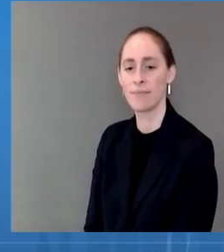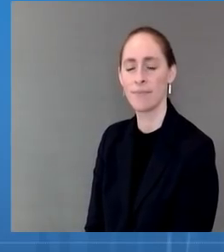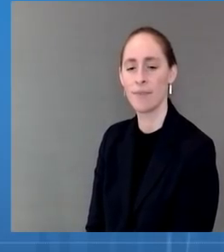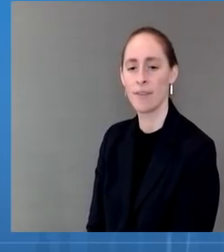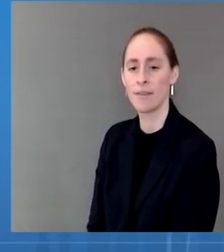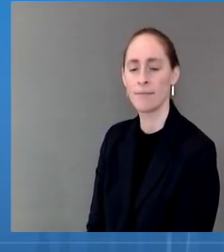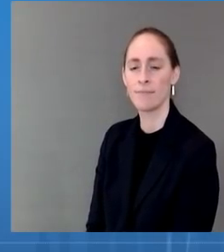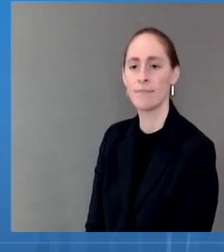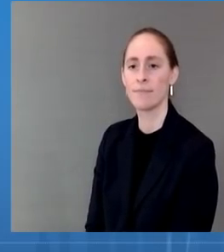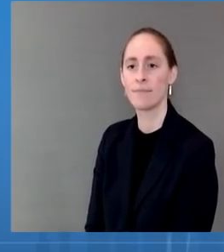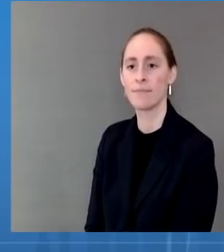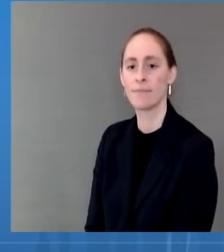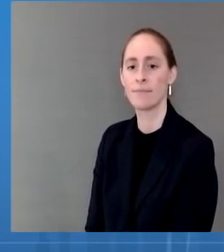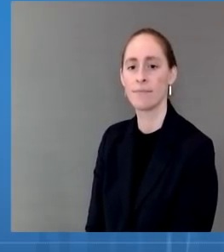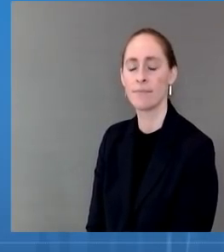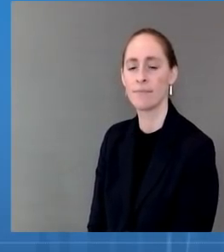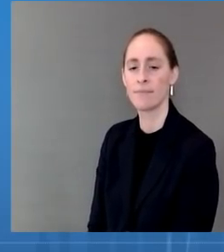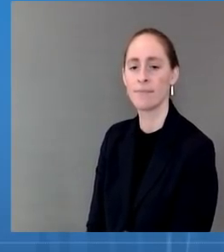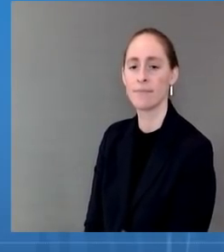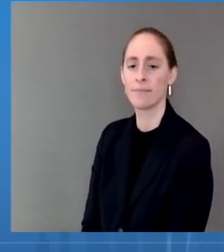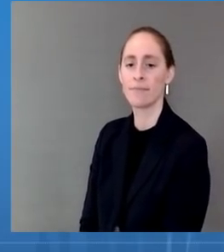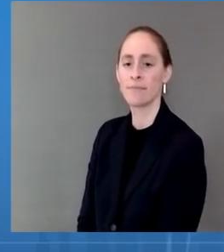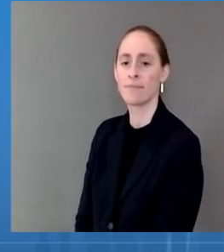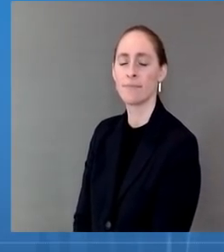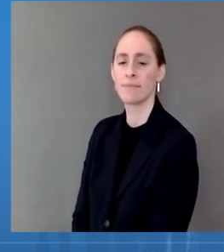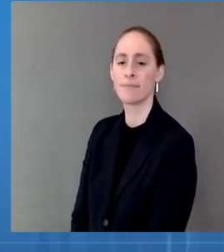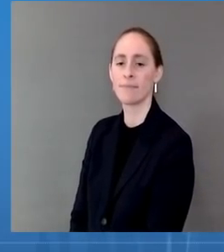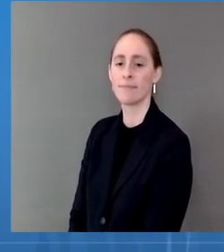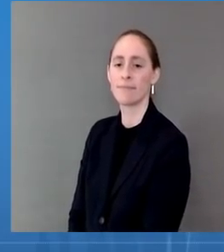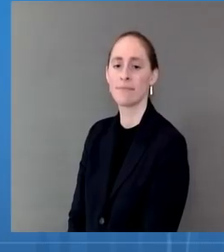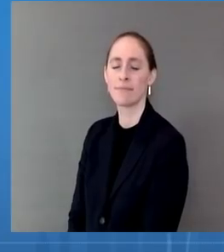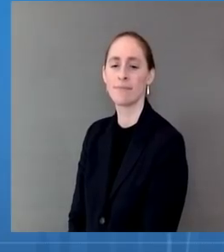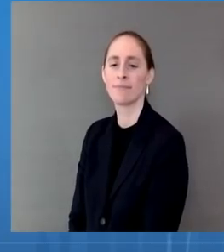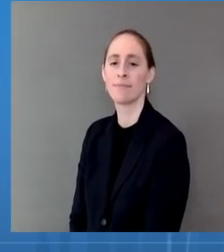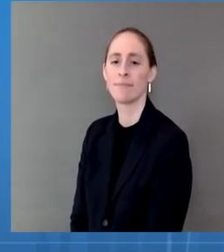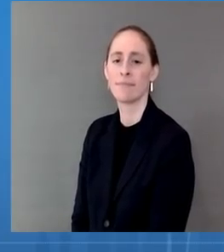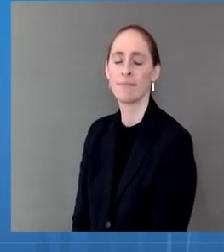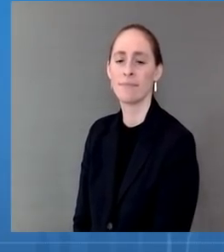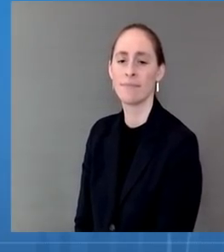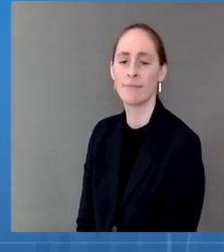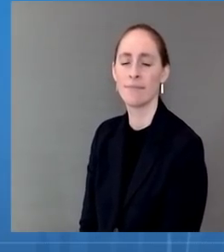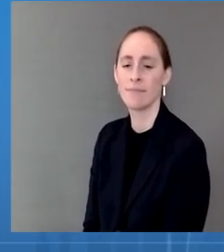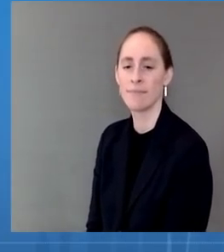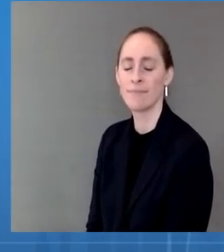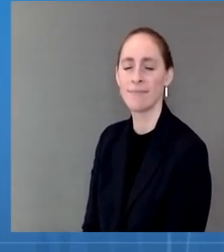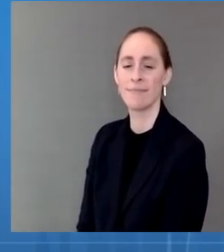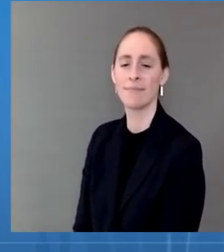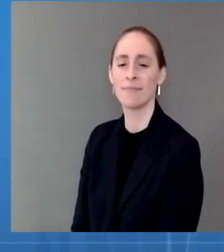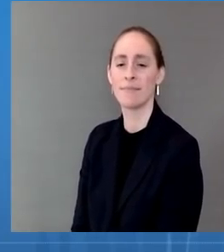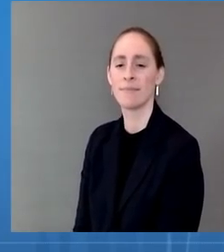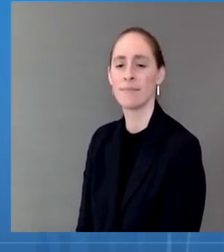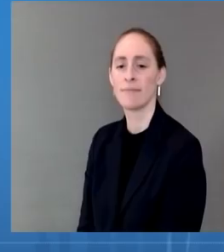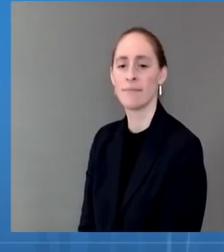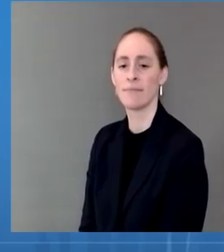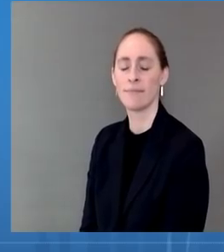The Press: Thank you for taking my question. The FDA authorized a new monoclonal antibody this week made by AstraZeneca